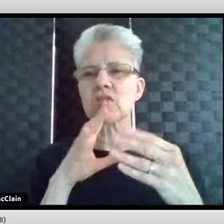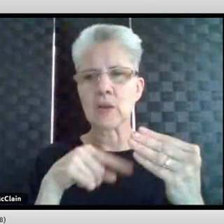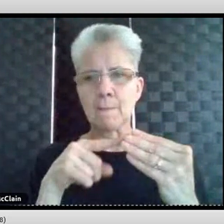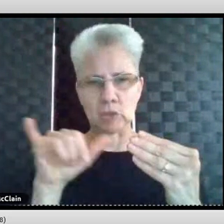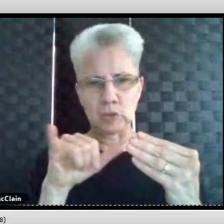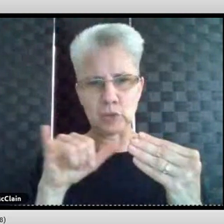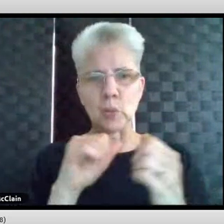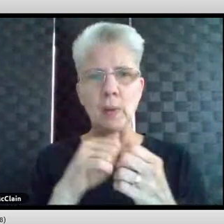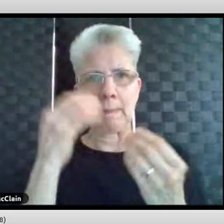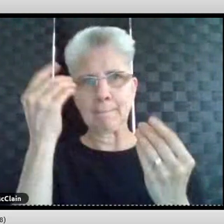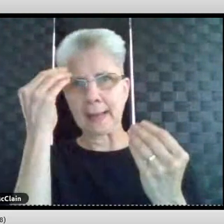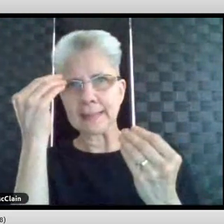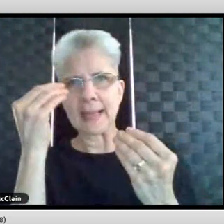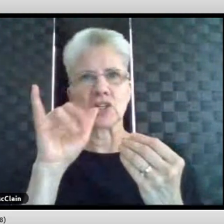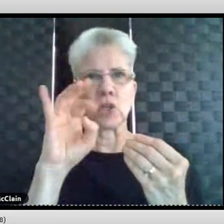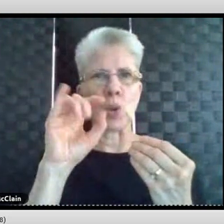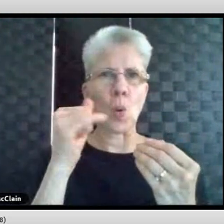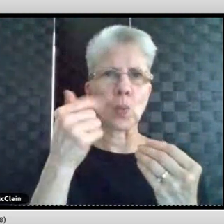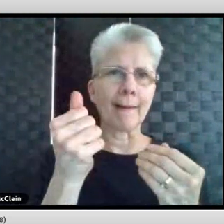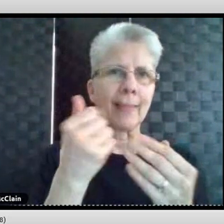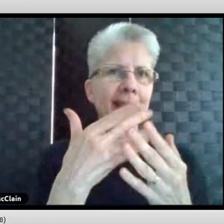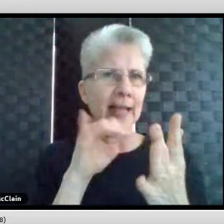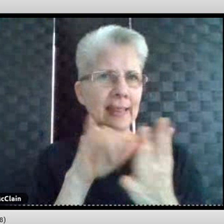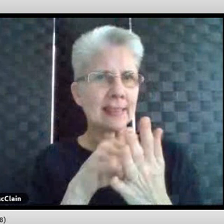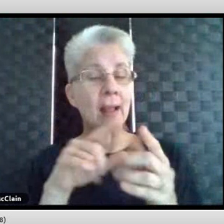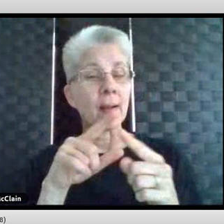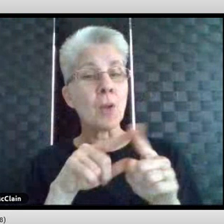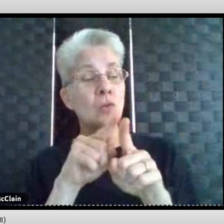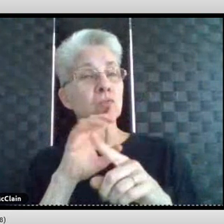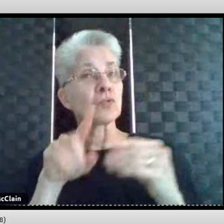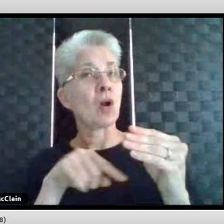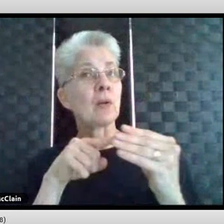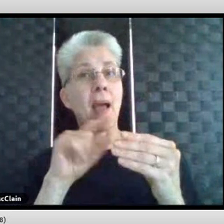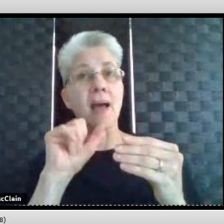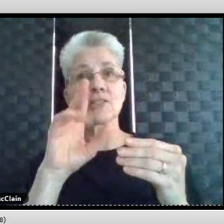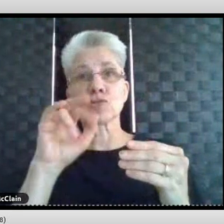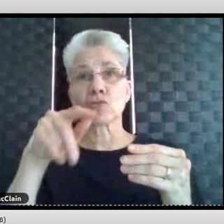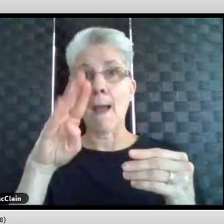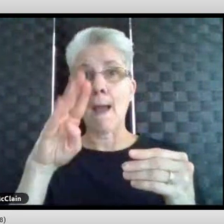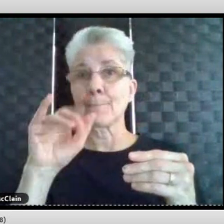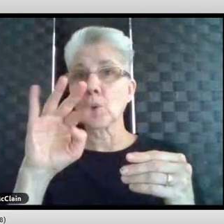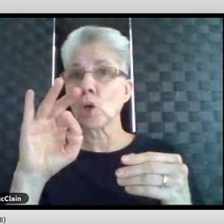with the meditation and the yoga and the things like that, but we also talked about scrapbooking and photography